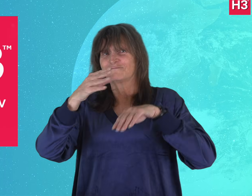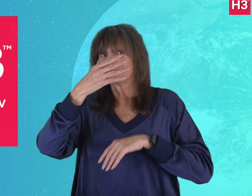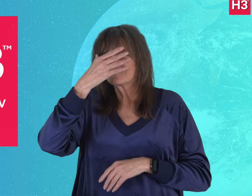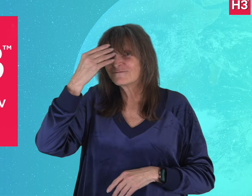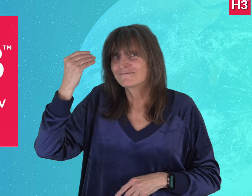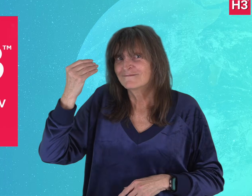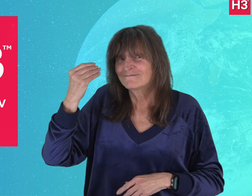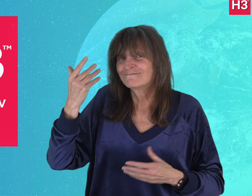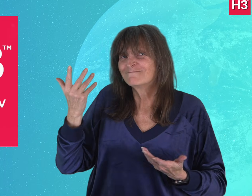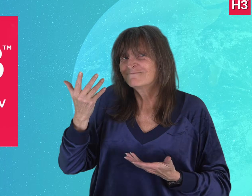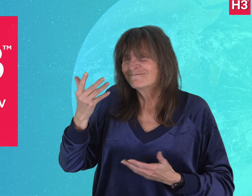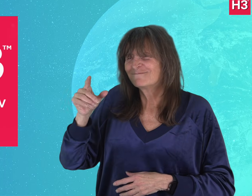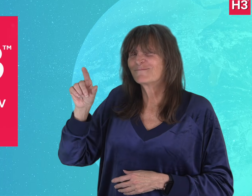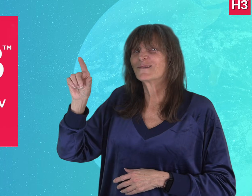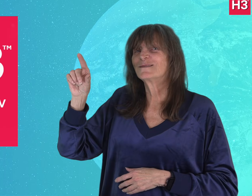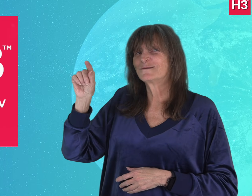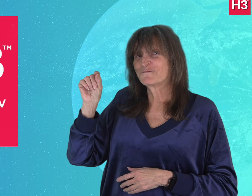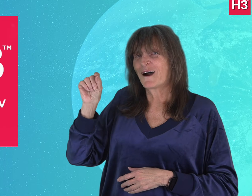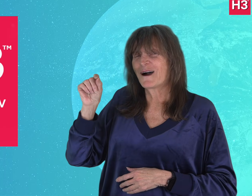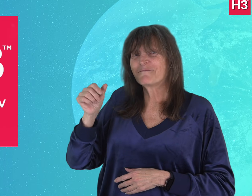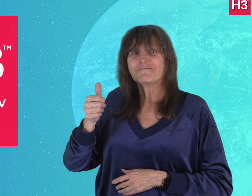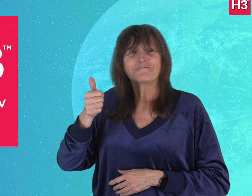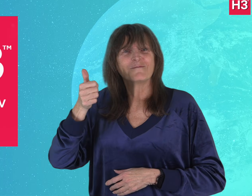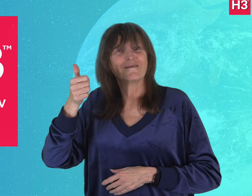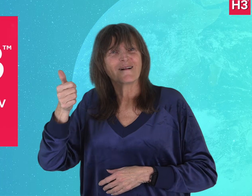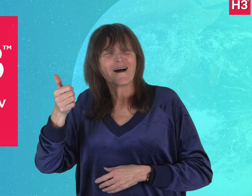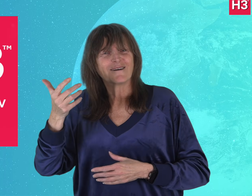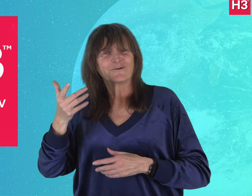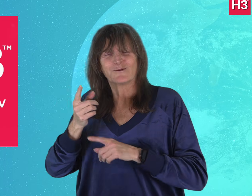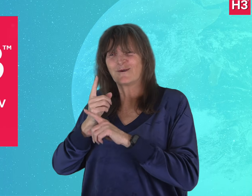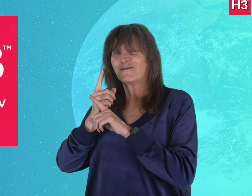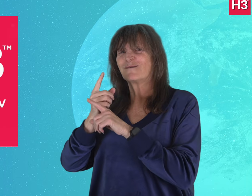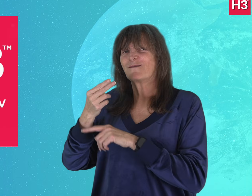Don’t forget to subscribe, like, and follow